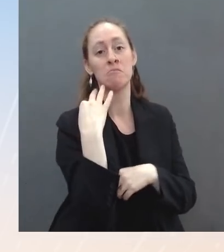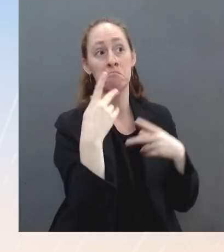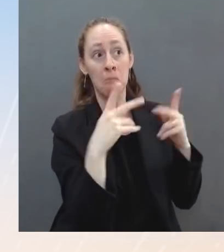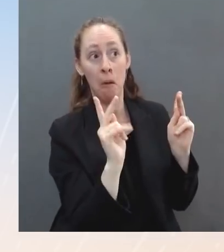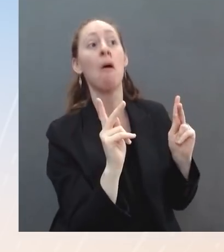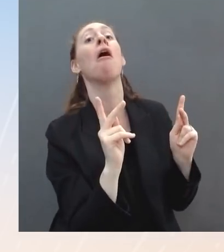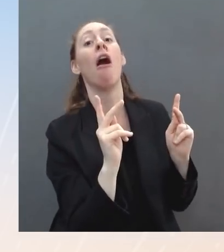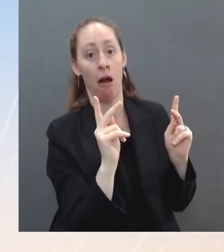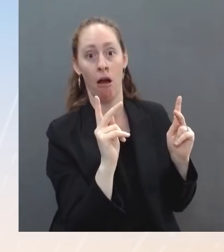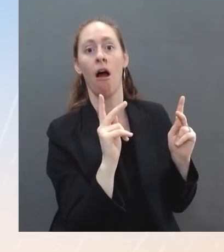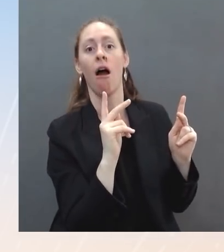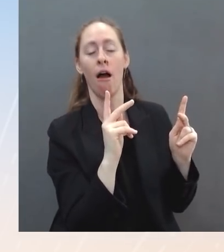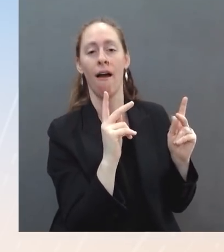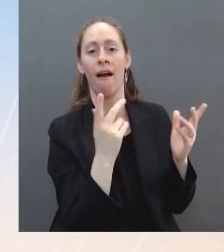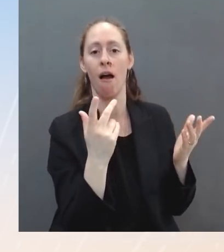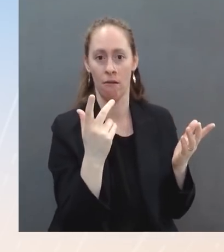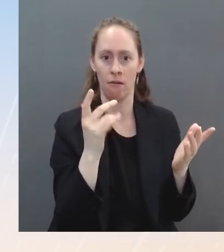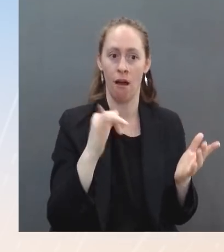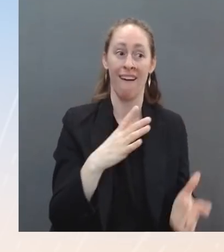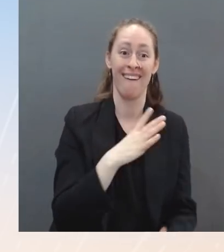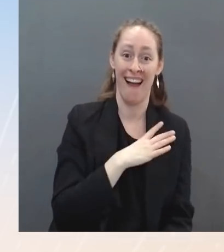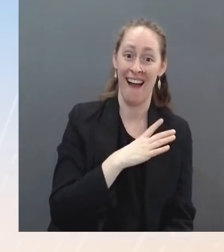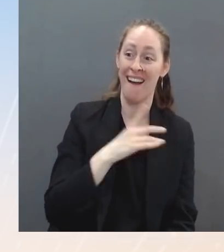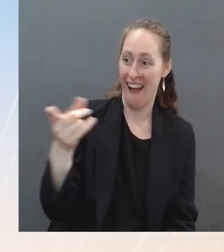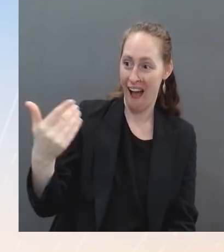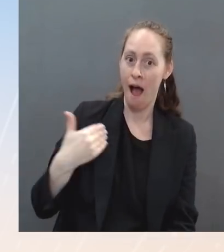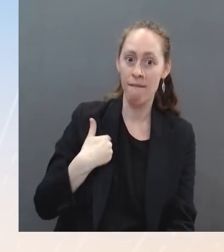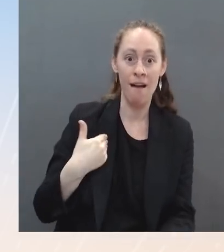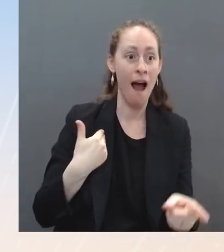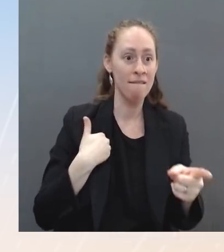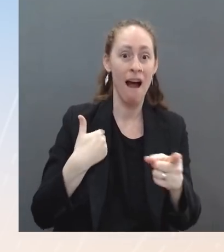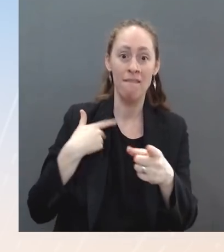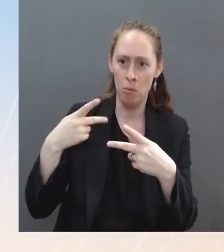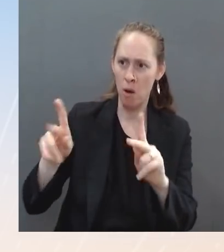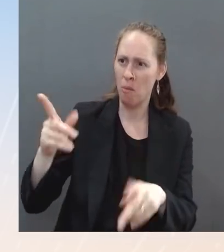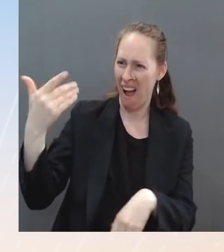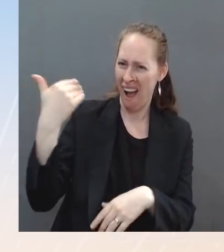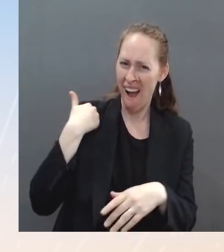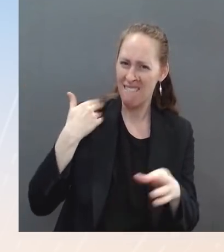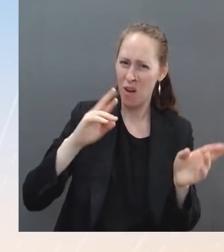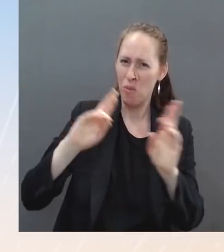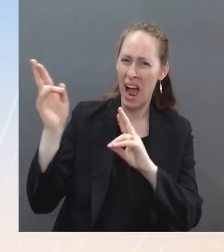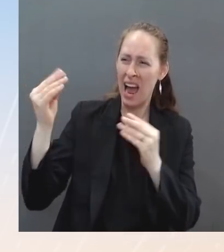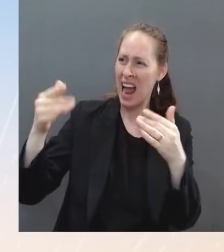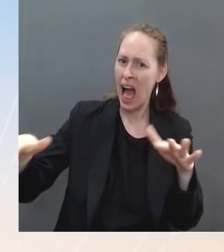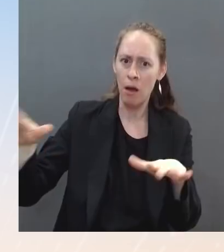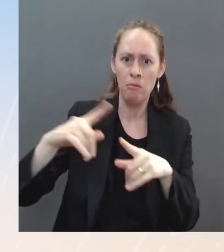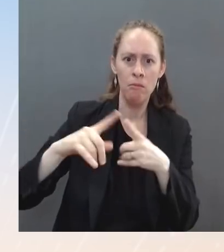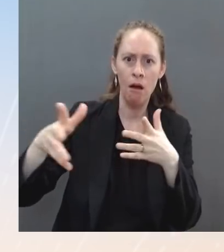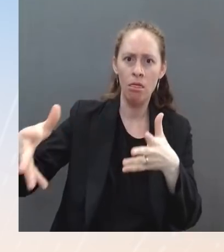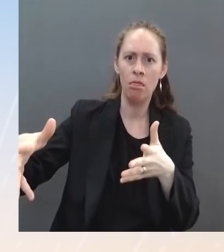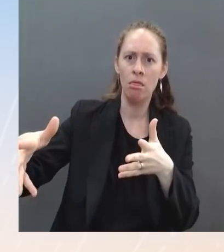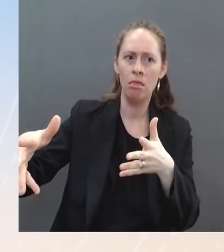land but you are not exploring, then you -- then you would pay incrementally on that.